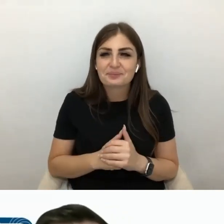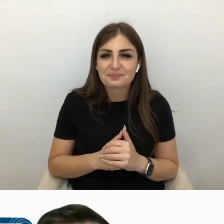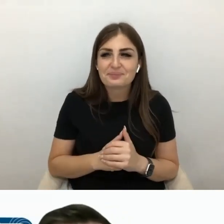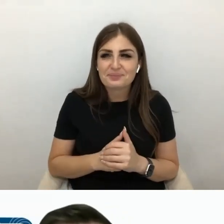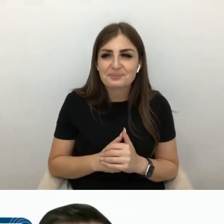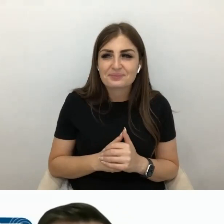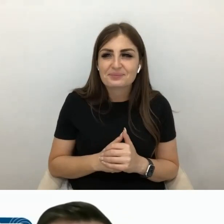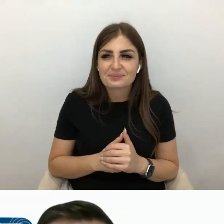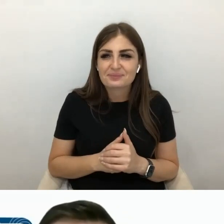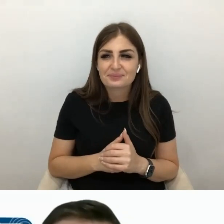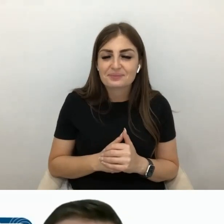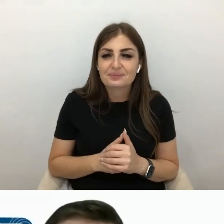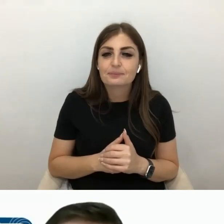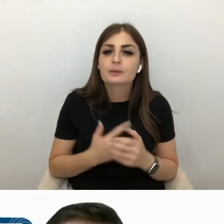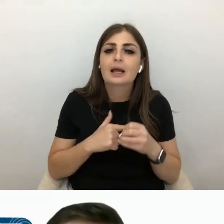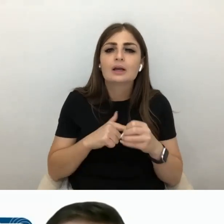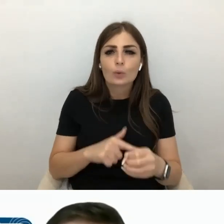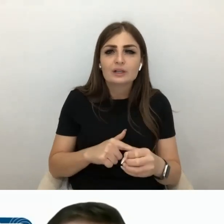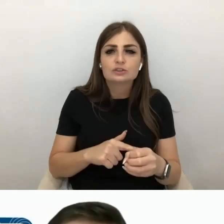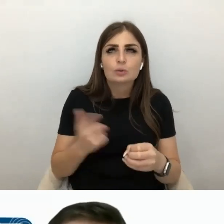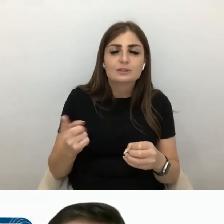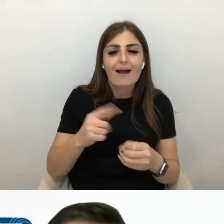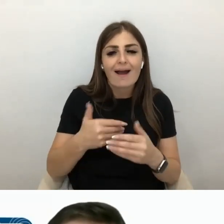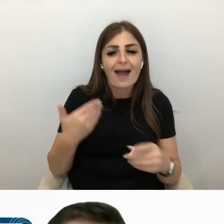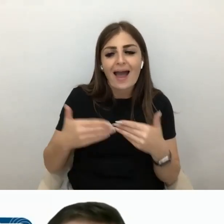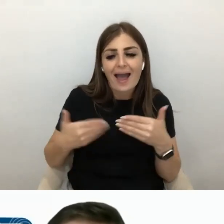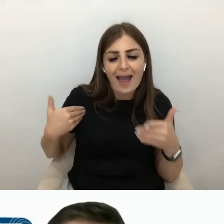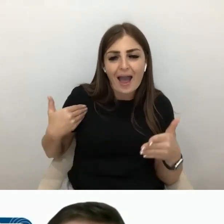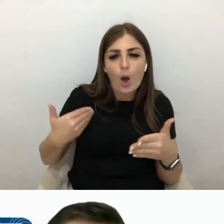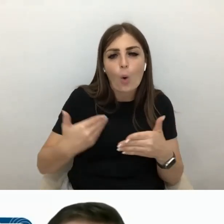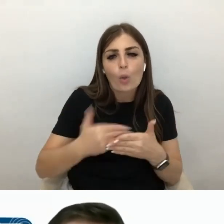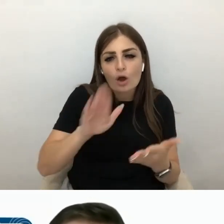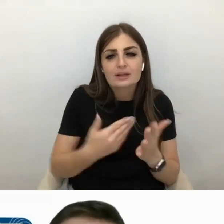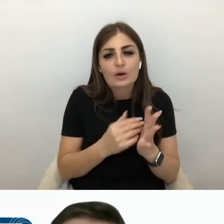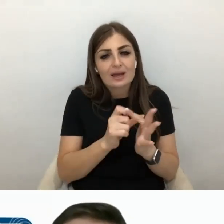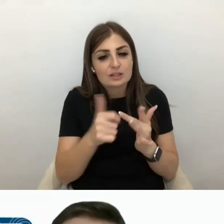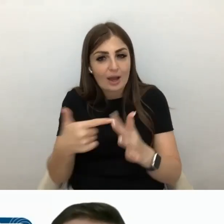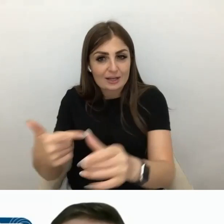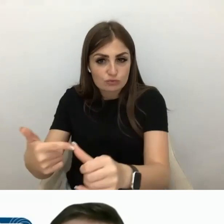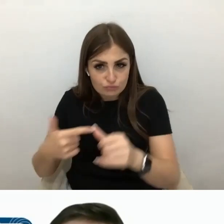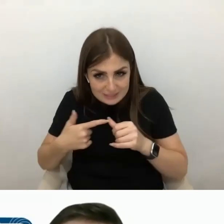ask you to. The question asked is: How long does it take for the NDIA to respond to an expression of